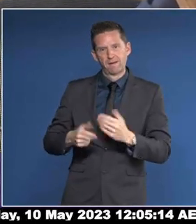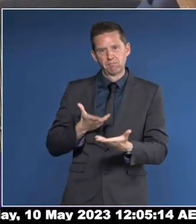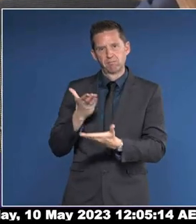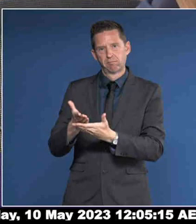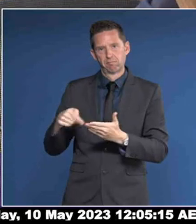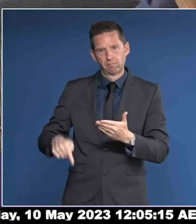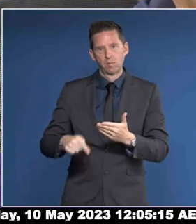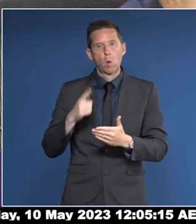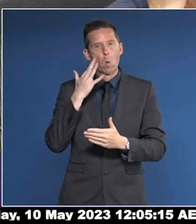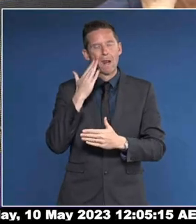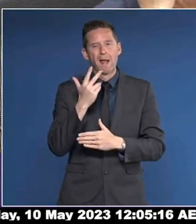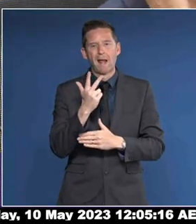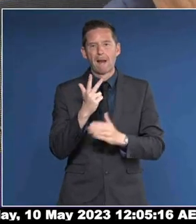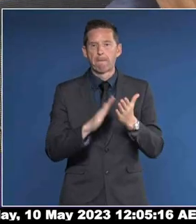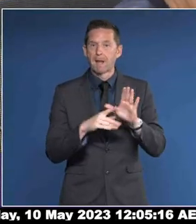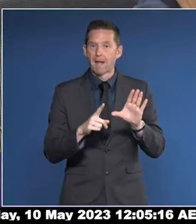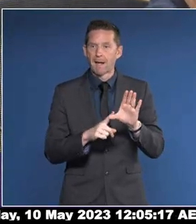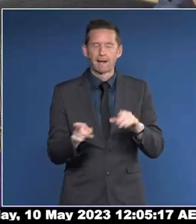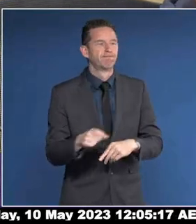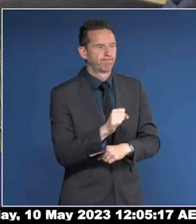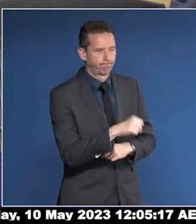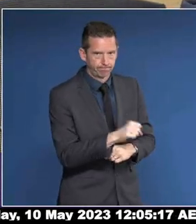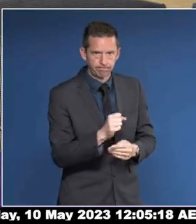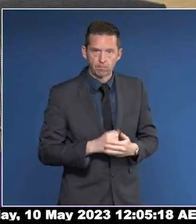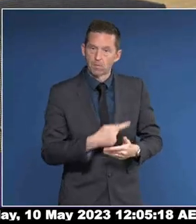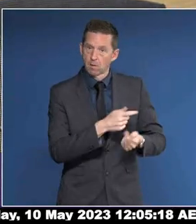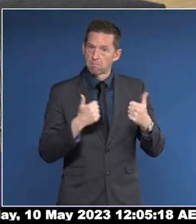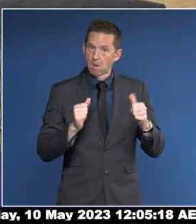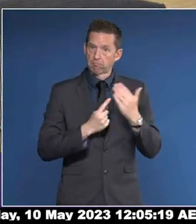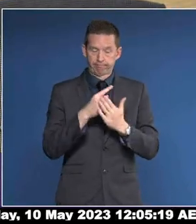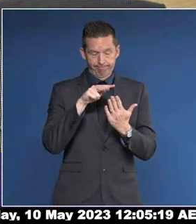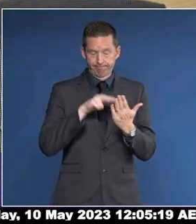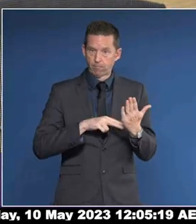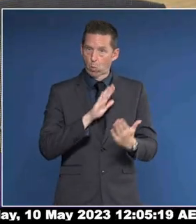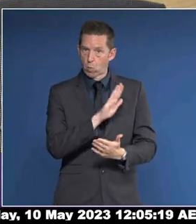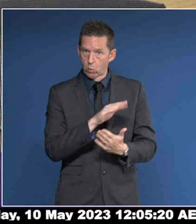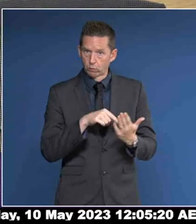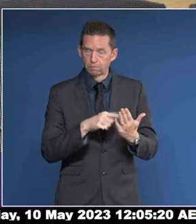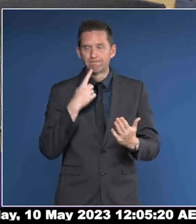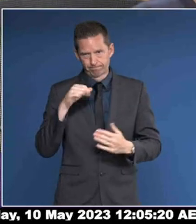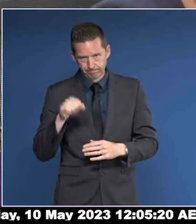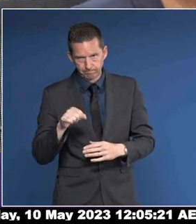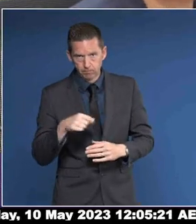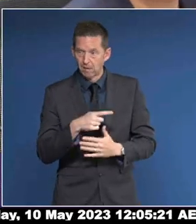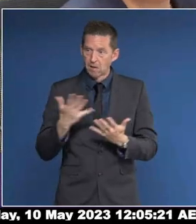May. MR CLARK: Yes. MS EASTMAN: You've had an opportunity to read the statement? Yes, I have. MS EASTMAN: And are there any corrections that you wish to make